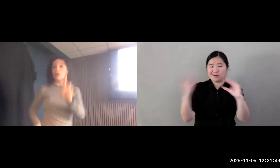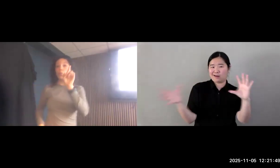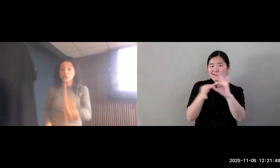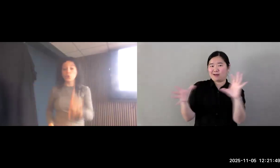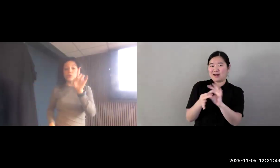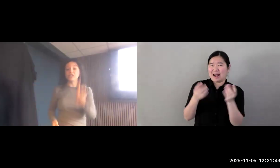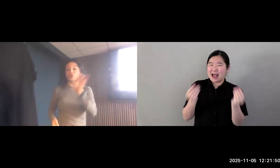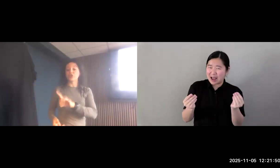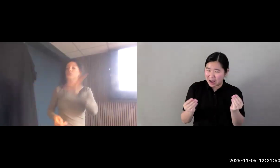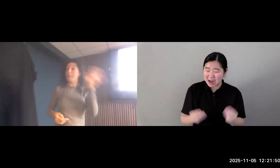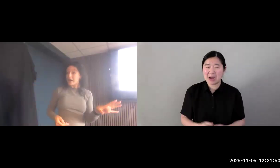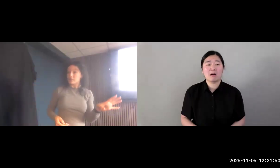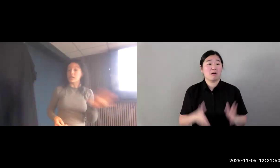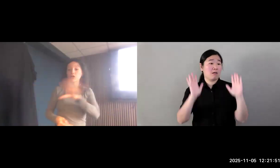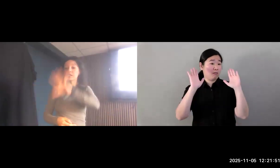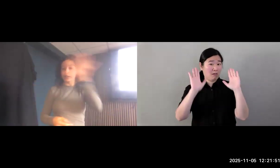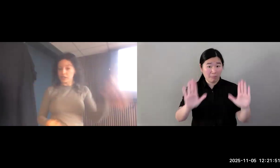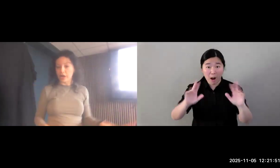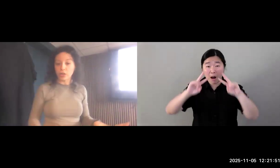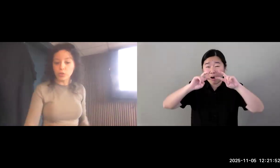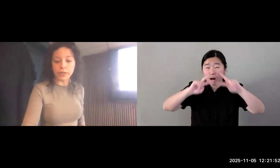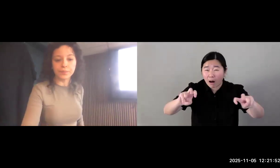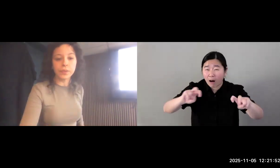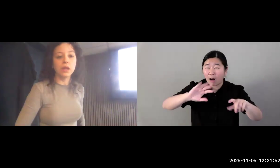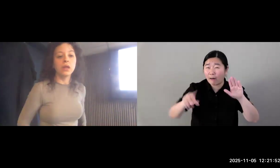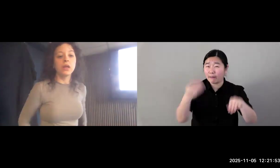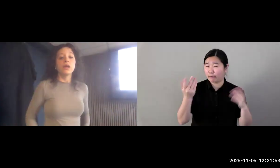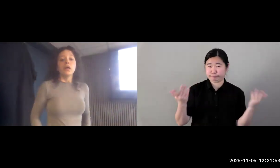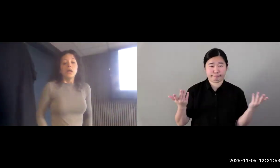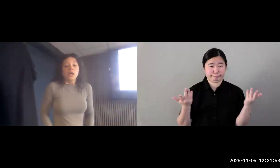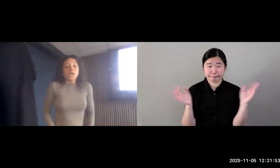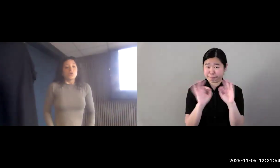But we do see general patterns across the entire community.